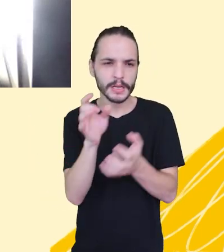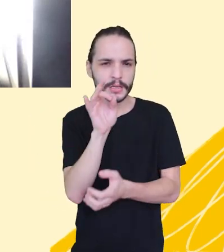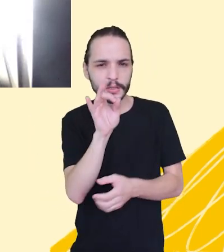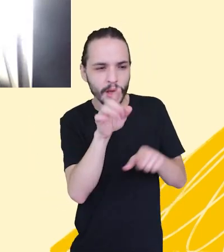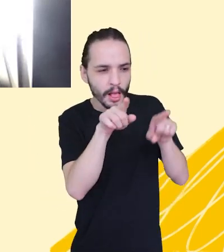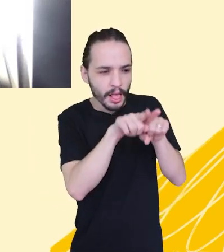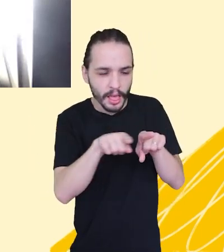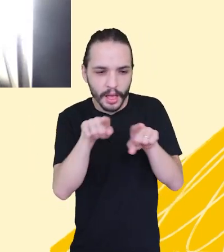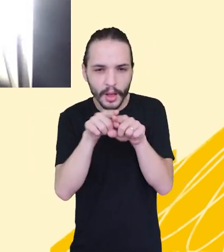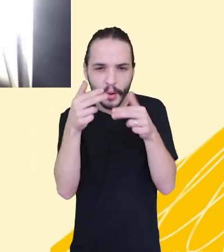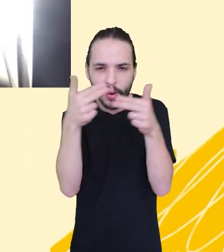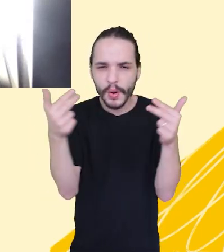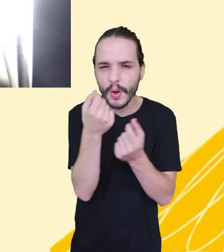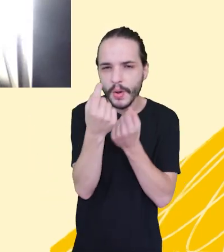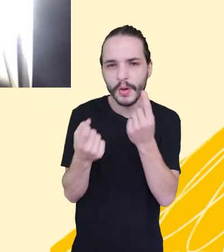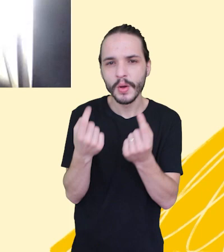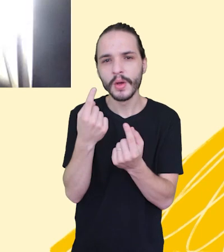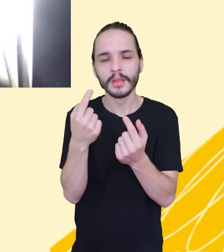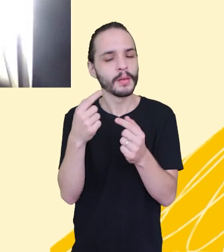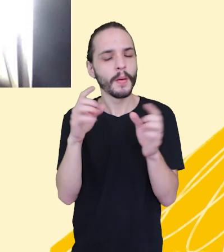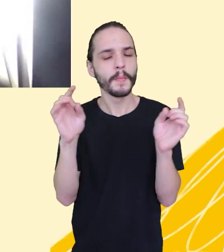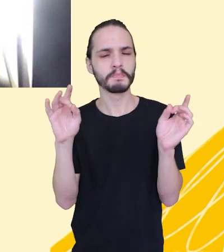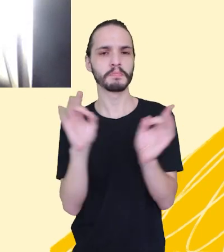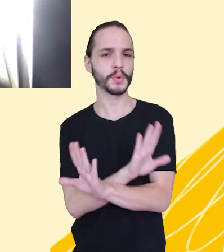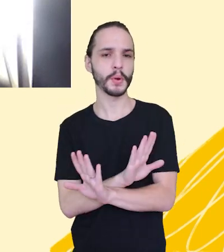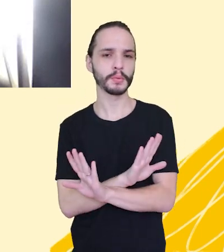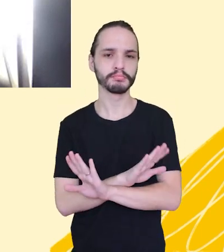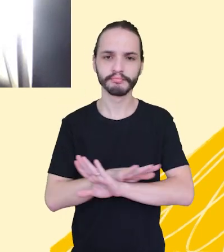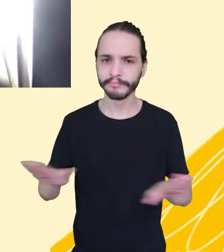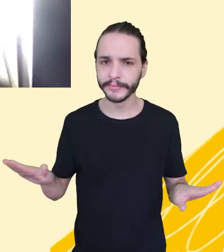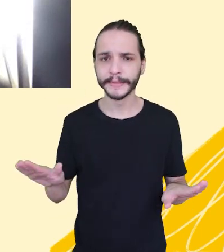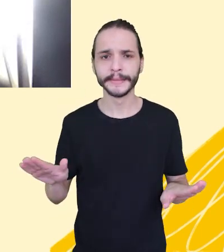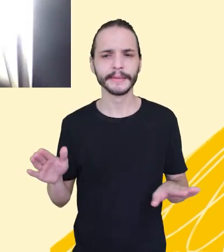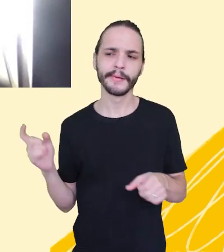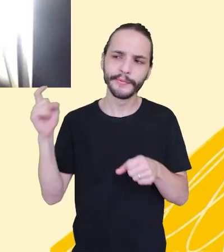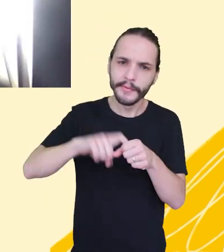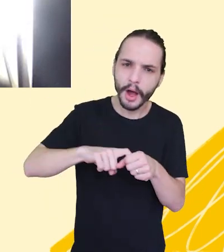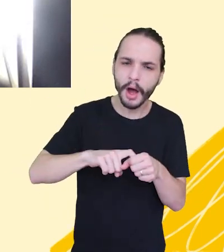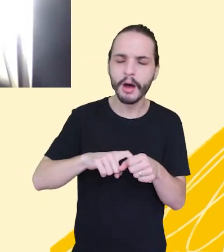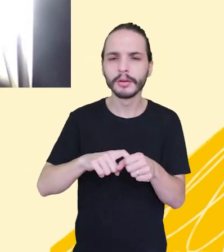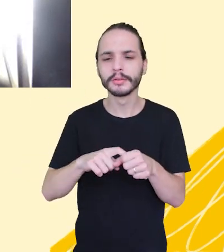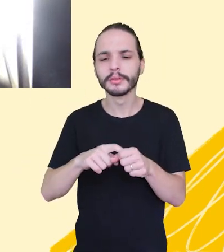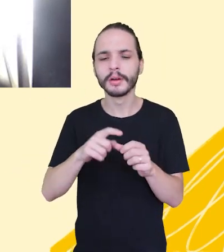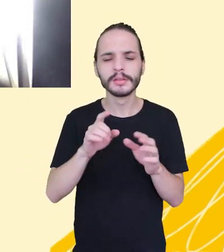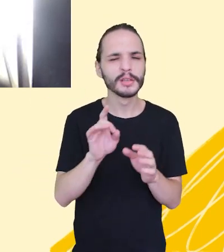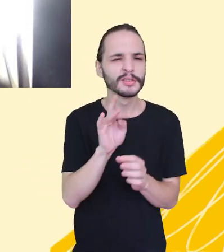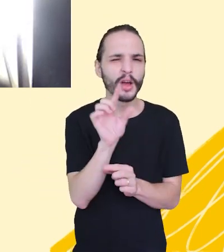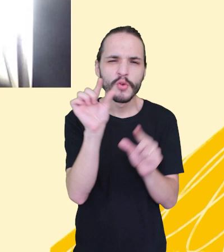And then it comes again. It's very reduced, it's very reduced.